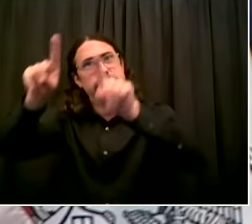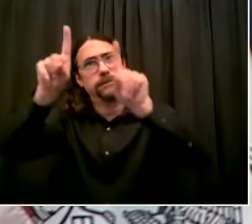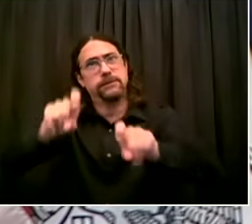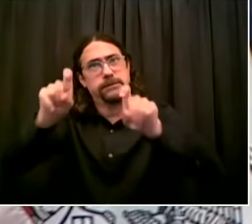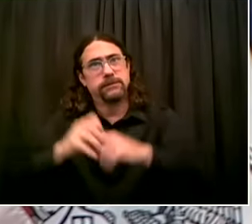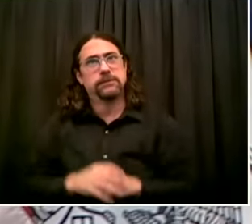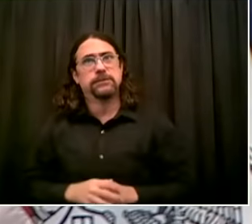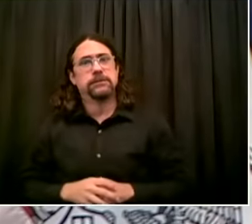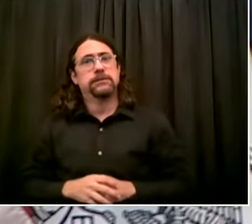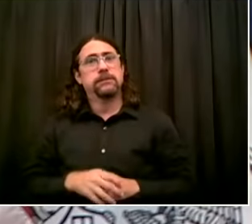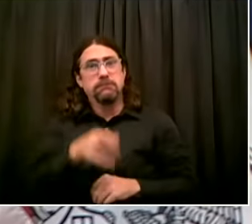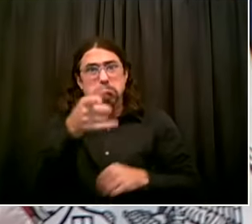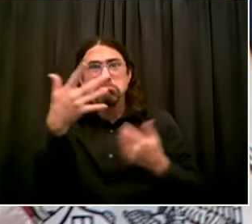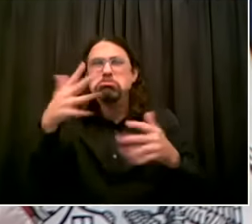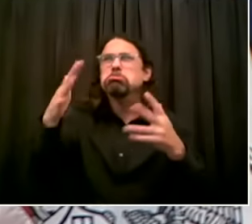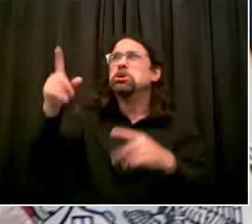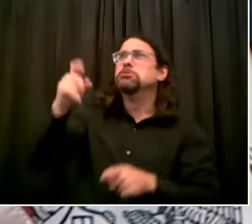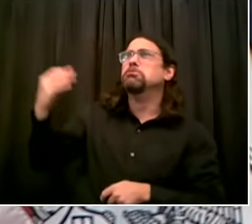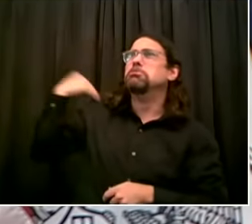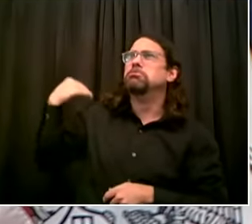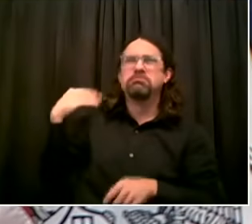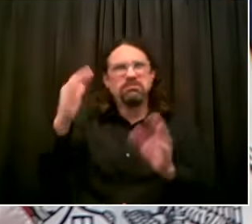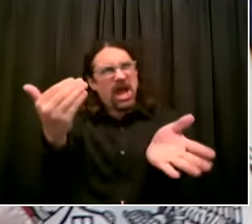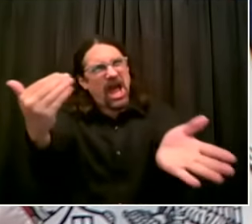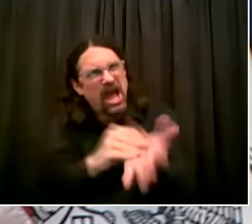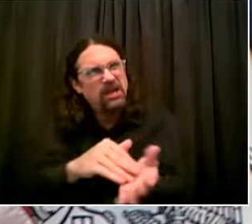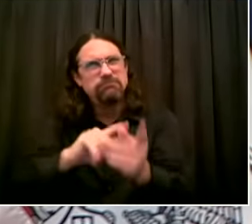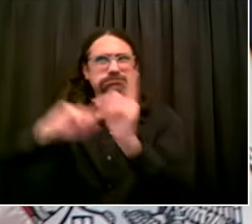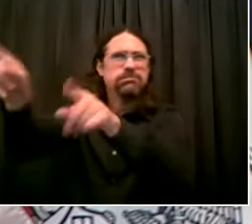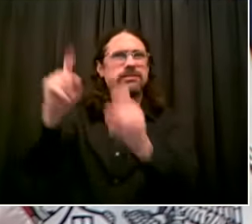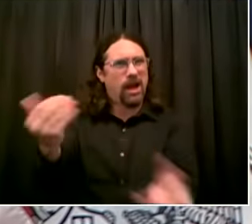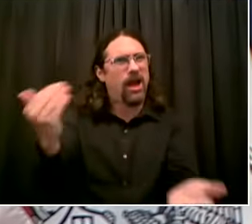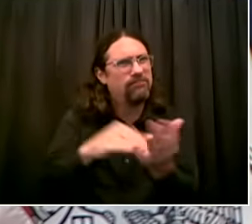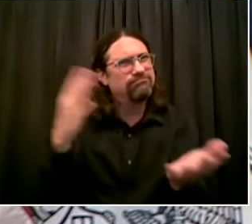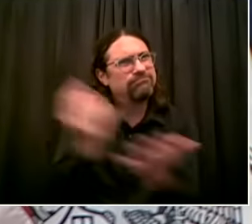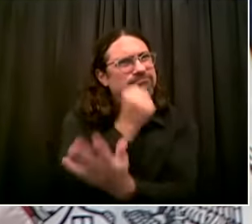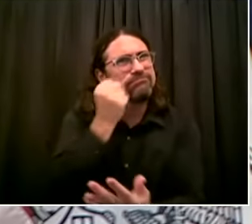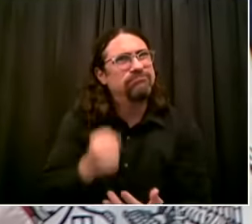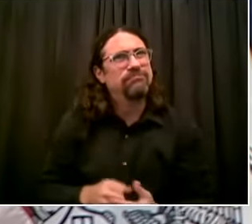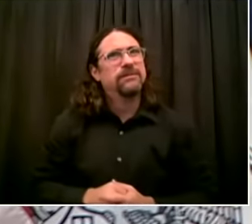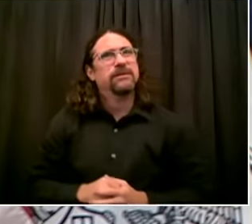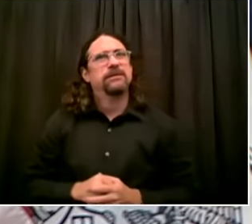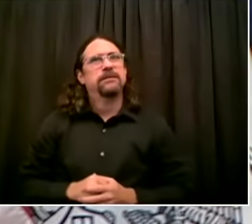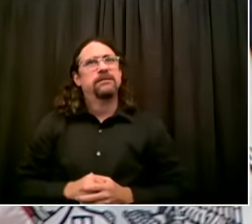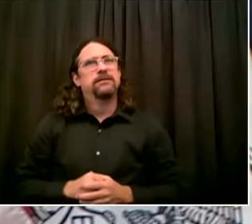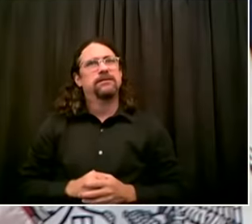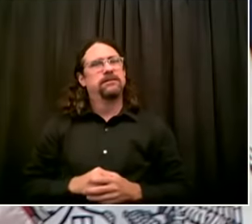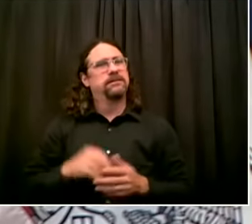UNFORTUNATELY WE HAVE NOT SEN E ENGHOU IFAN CT IN SOME ZIP CODES THE NUMBERS ARE